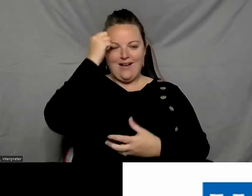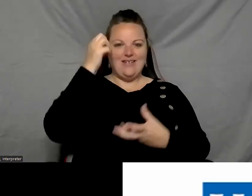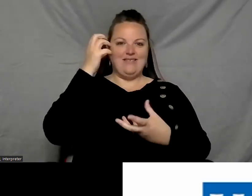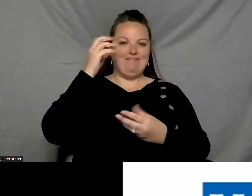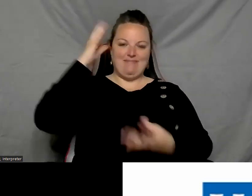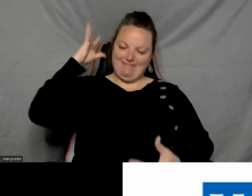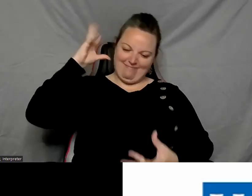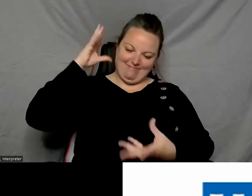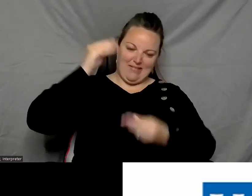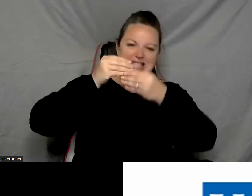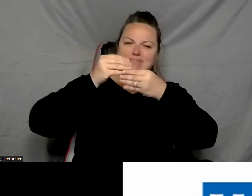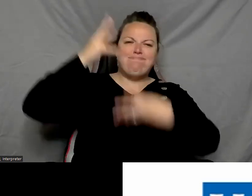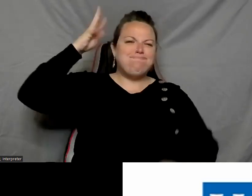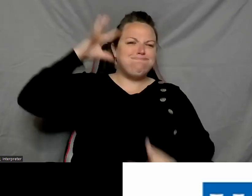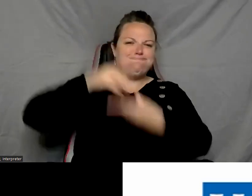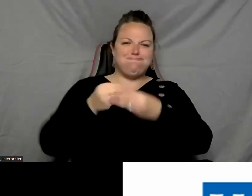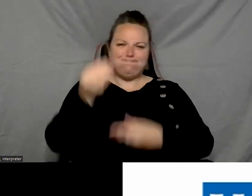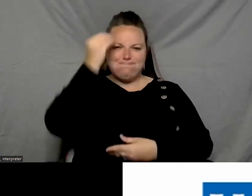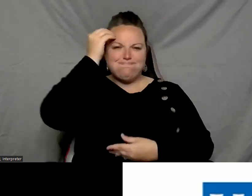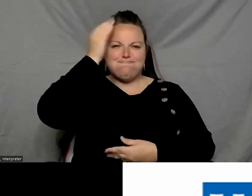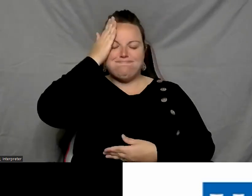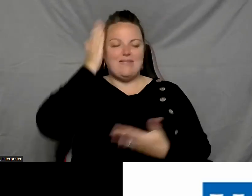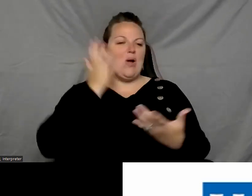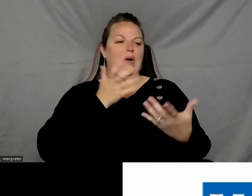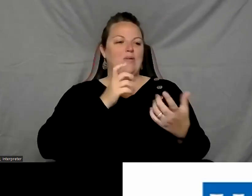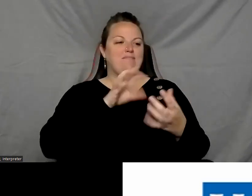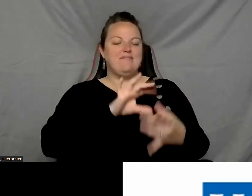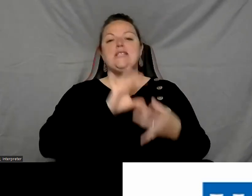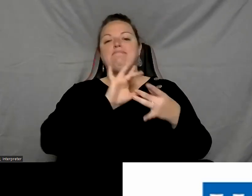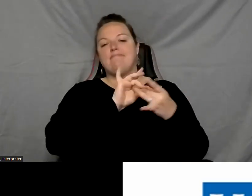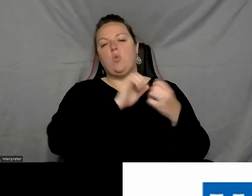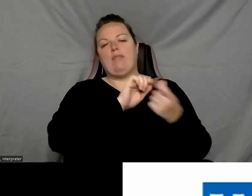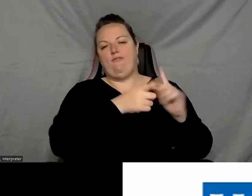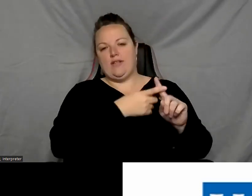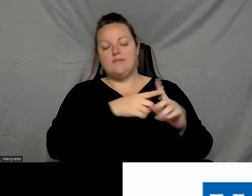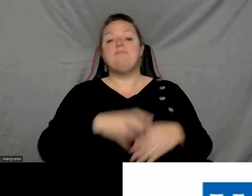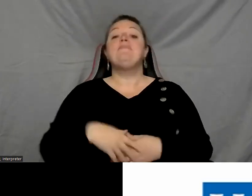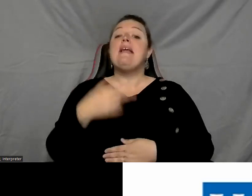specifically, with the friends that I've made. For high school wise, I did want to get a